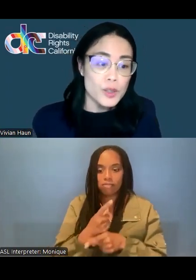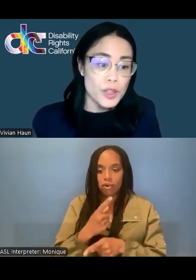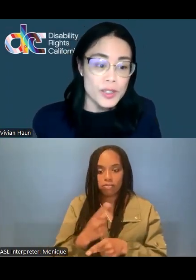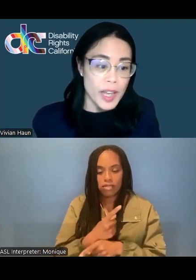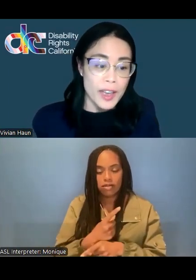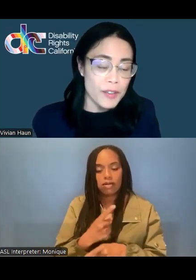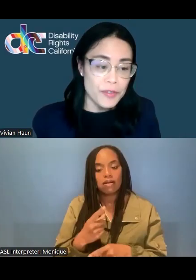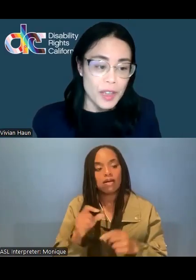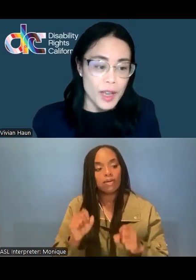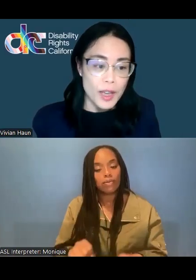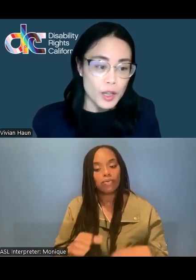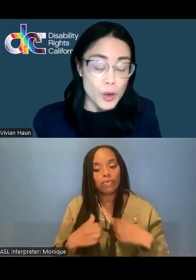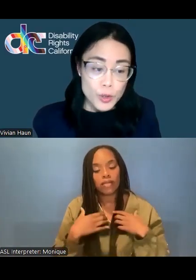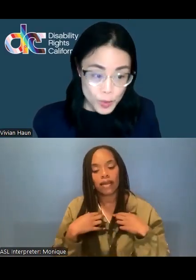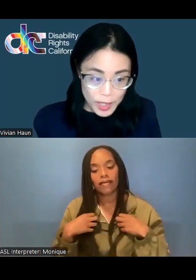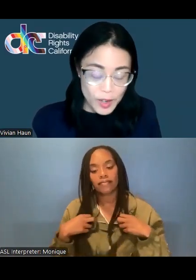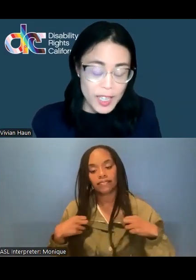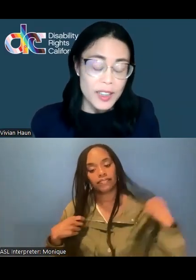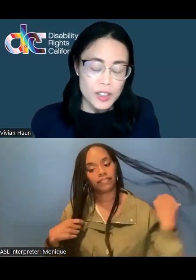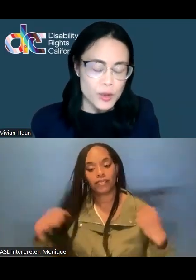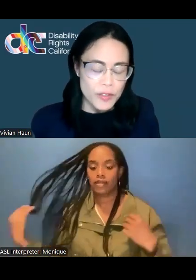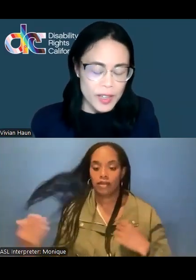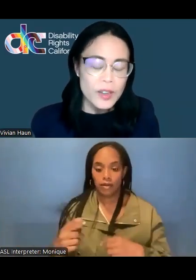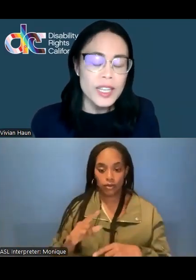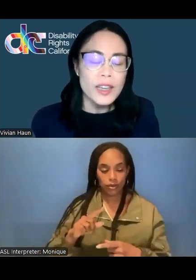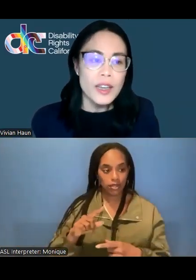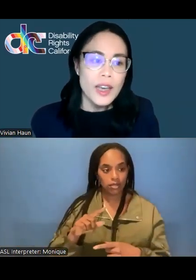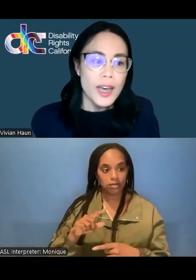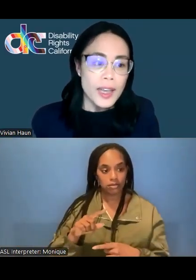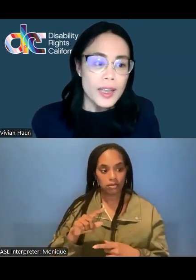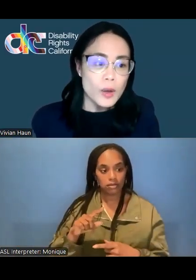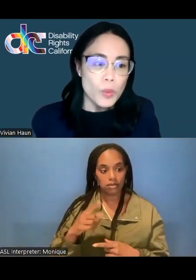you can also have, go to a hearing. To a fair hearing,